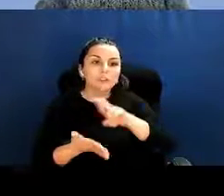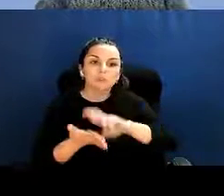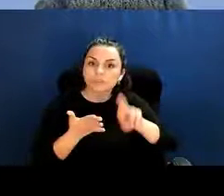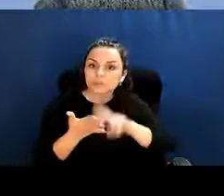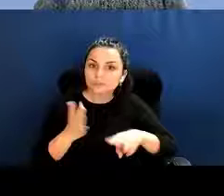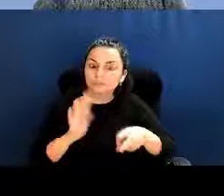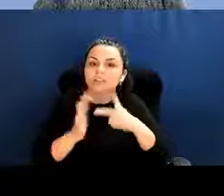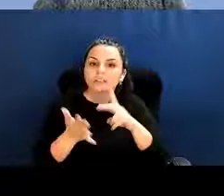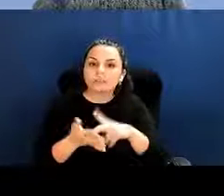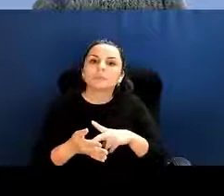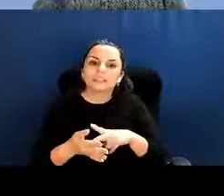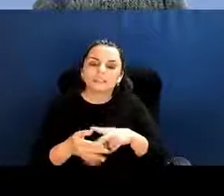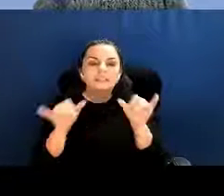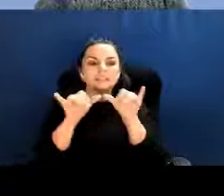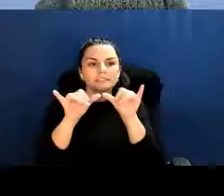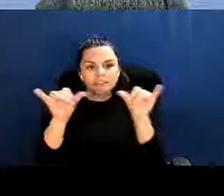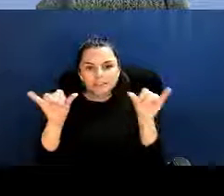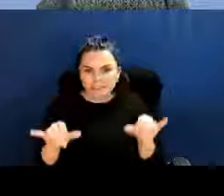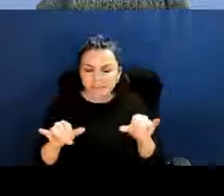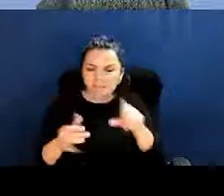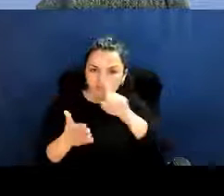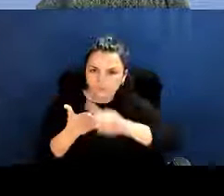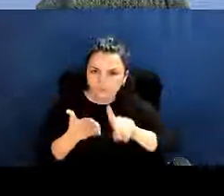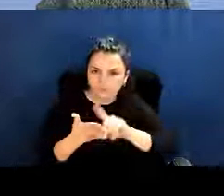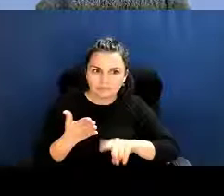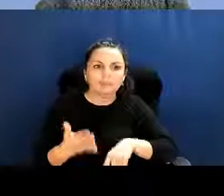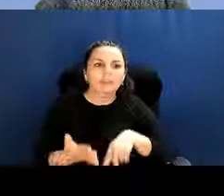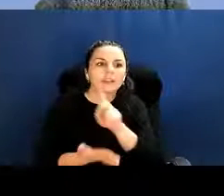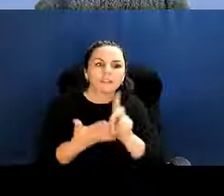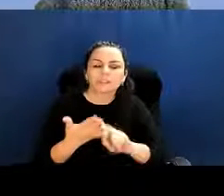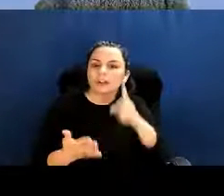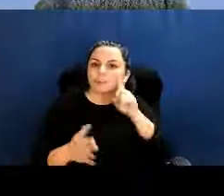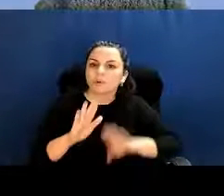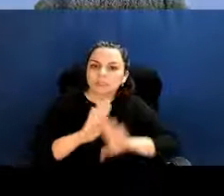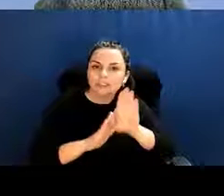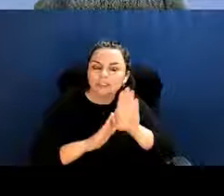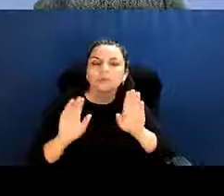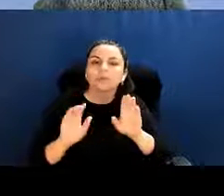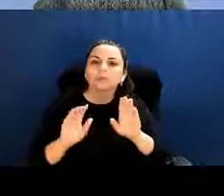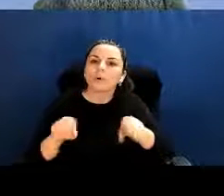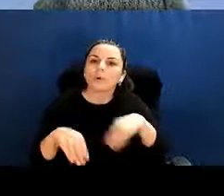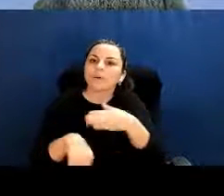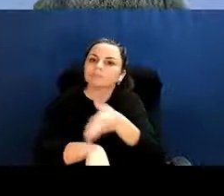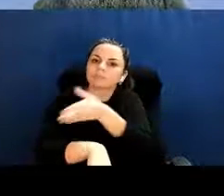or contribute to generalizable knowledge. So the ultimate goal of us doing research